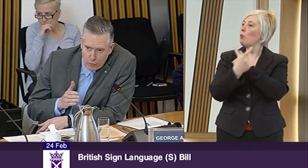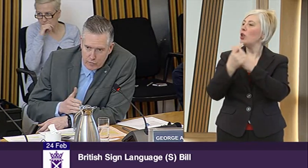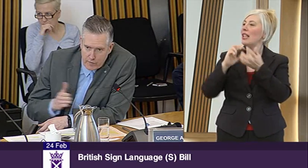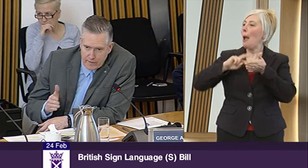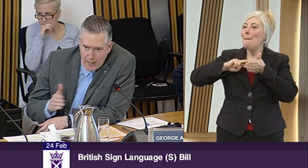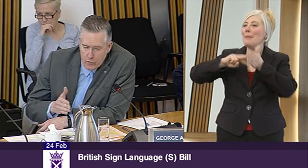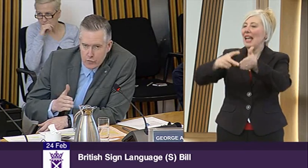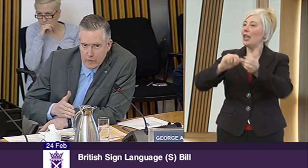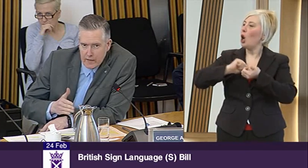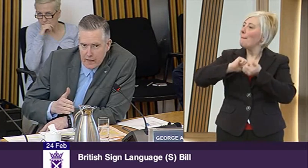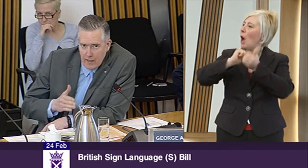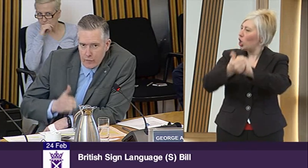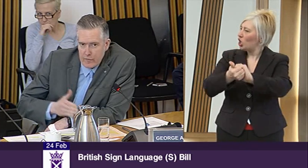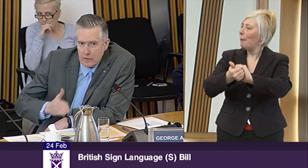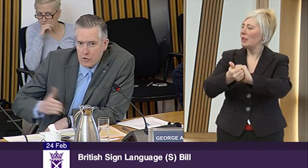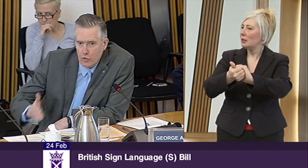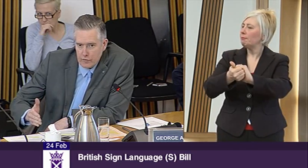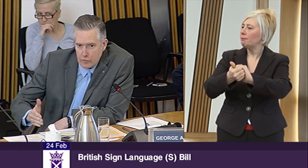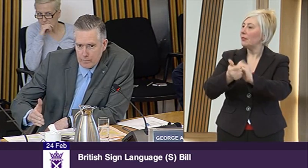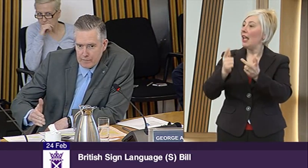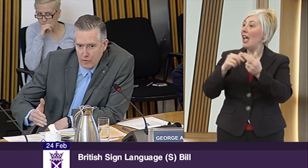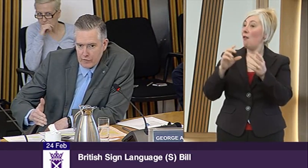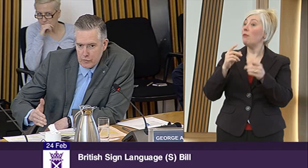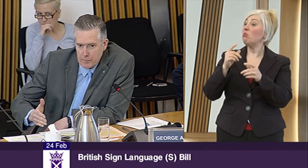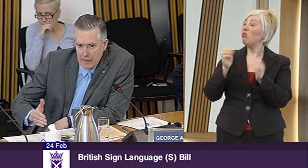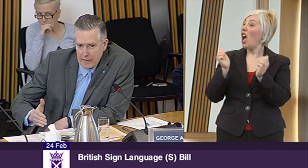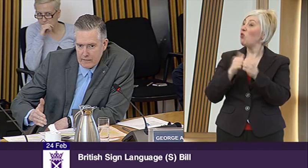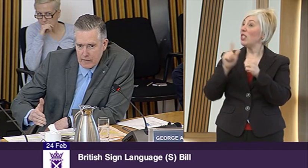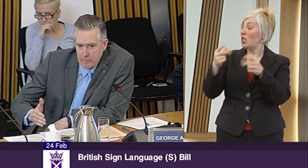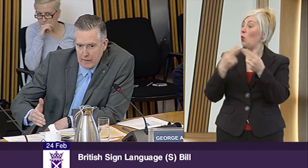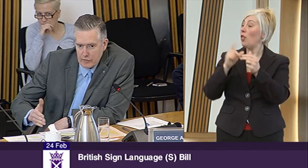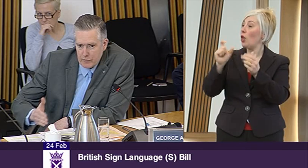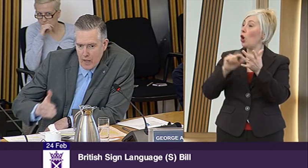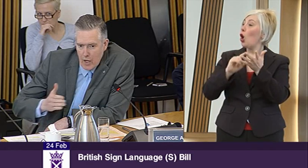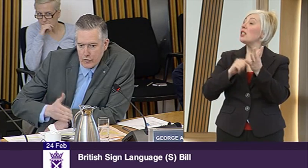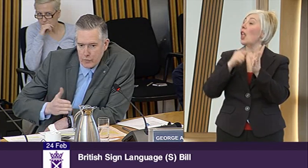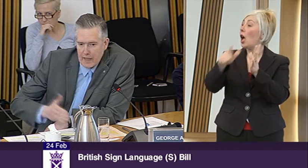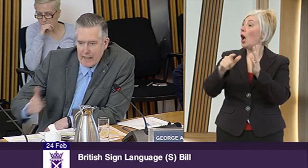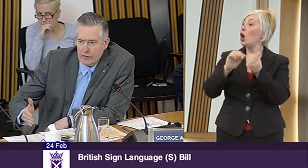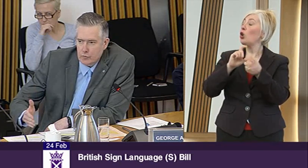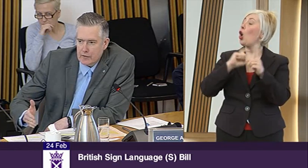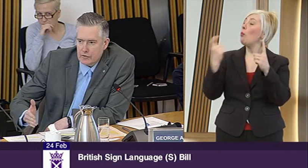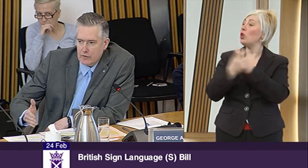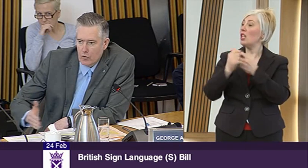partnerships route. If we did that, how could we get a national picture of where things